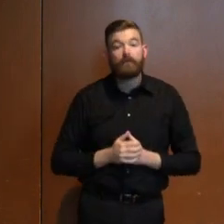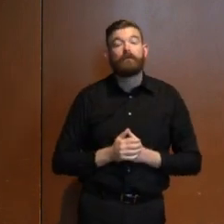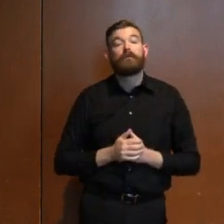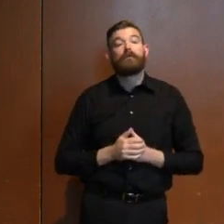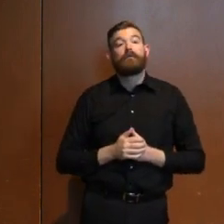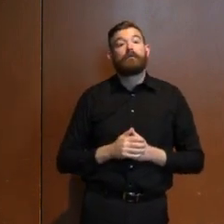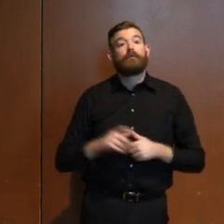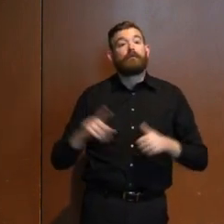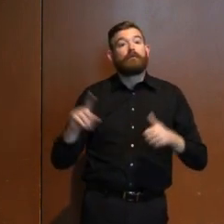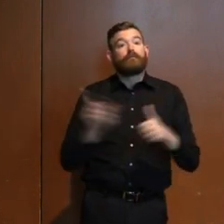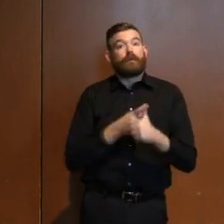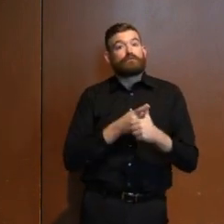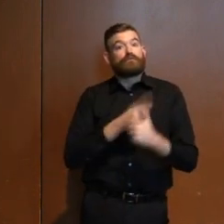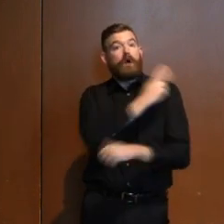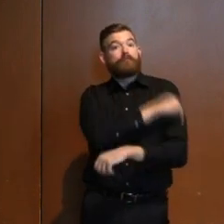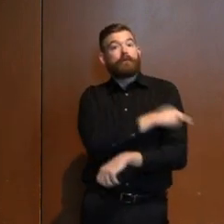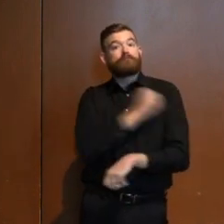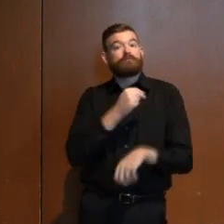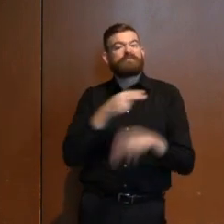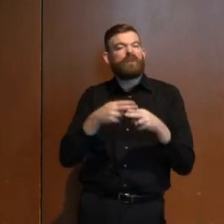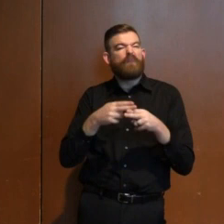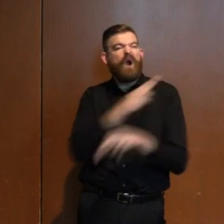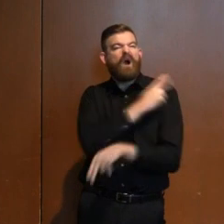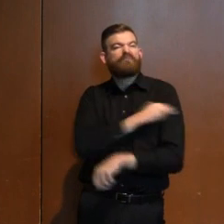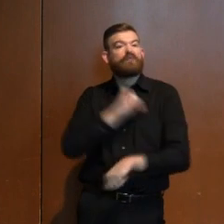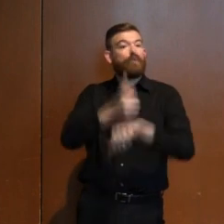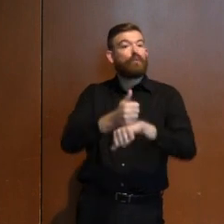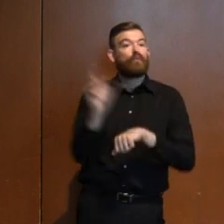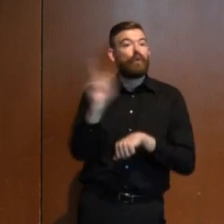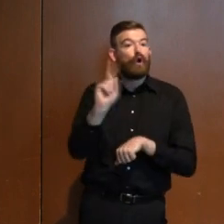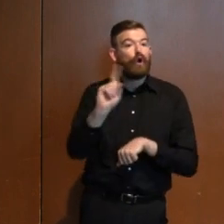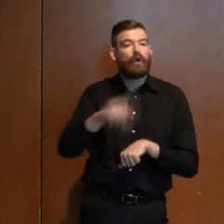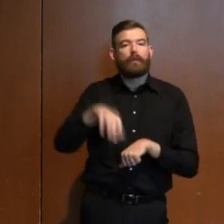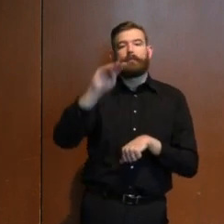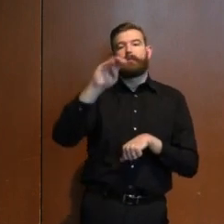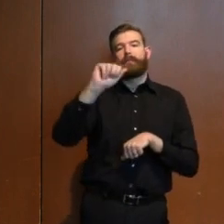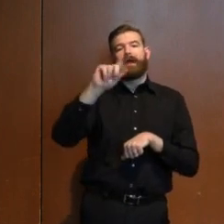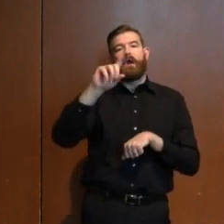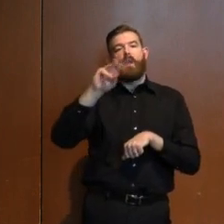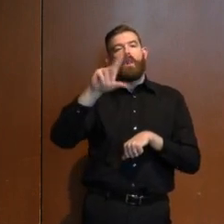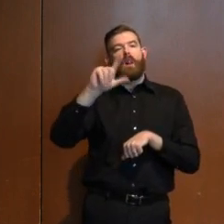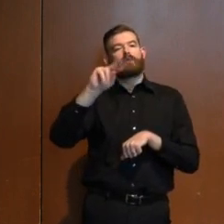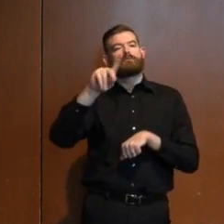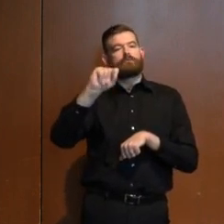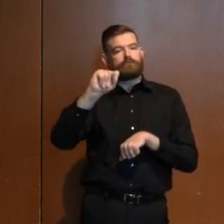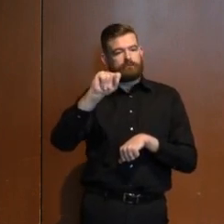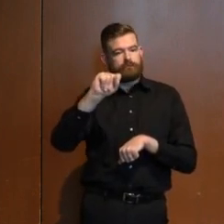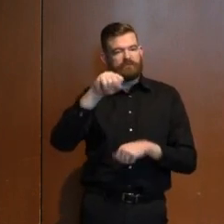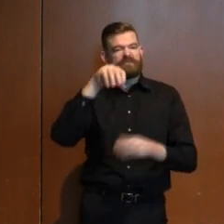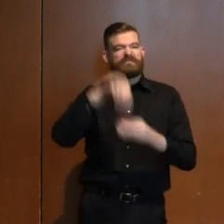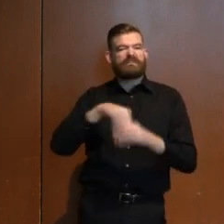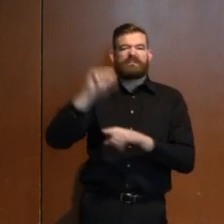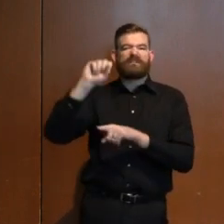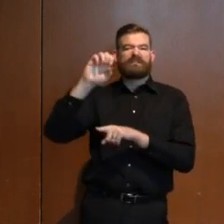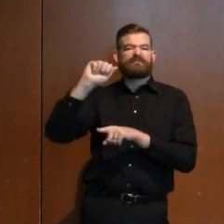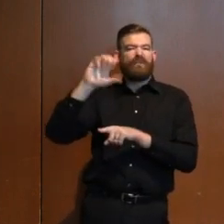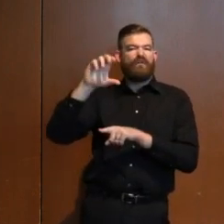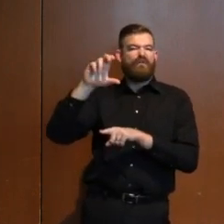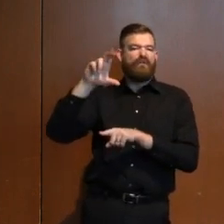PARTICULAR SHOUT OUT FOR US. THE FIRST SITE WHICH WE WILL BEGIN WORKING ON IMMEDIATELY IN HOPES OF HAVING IT FULLY FUNCTIONAL AND READY TO COME